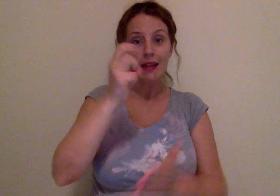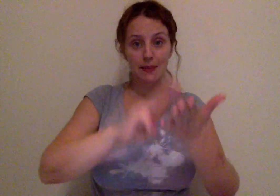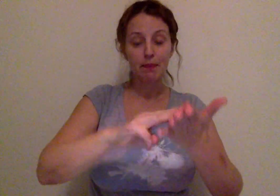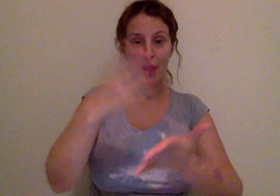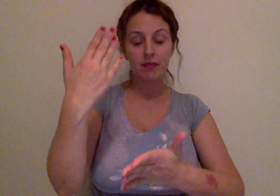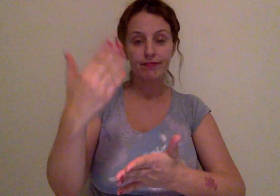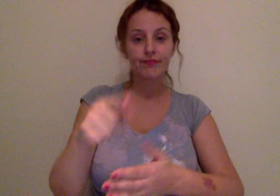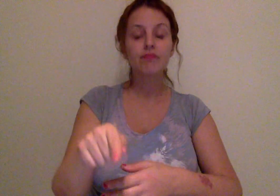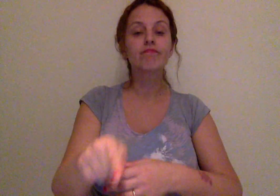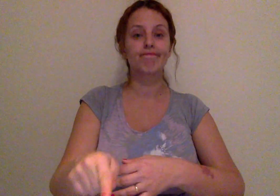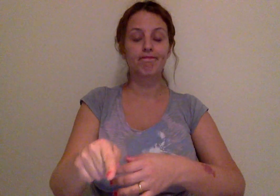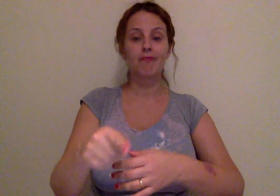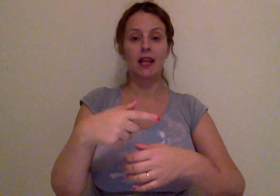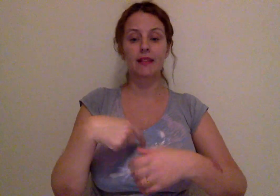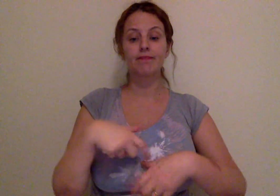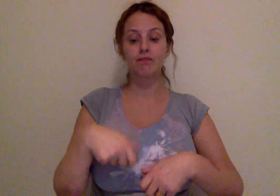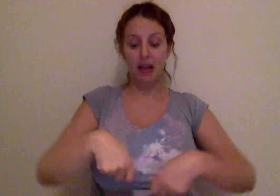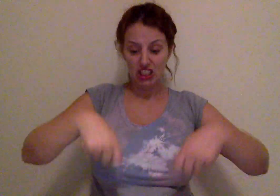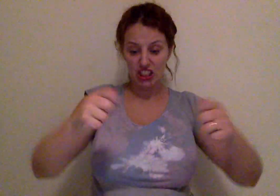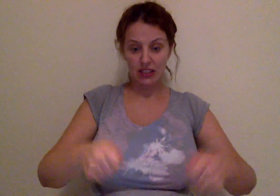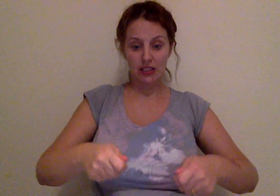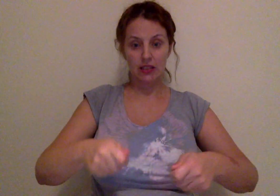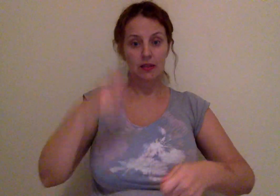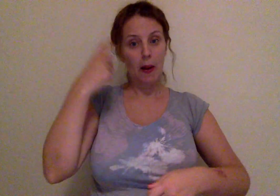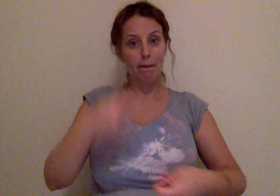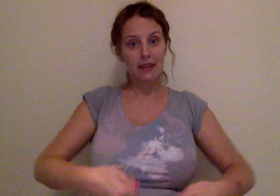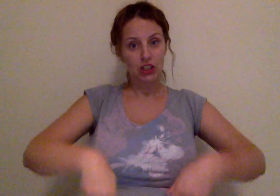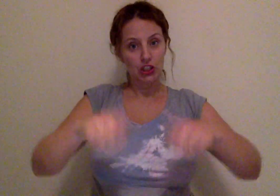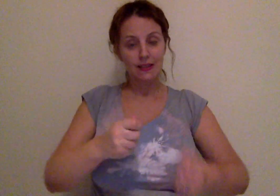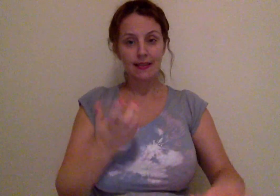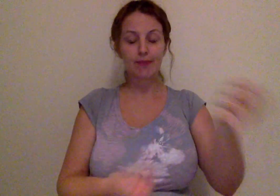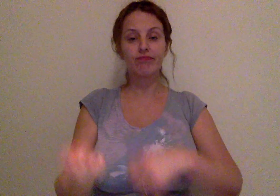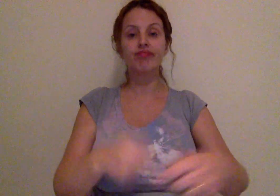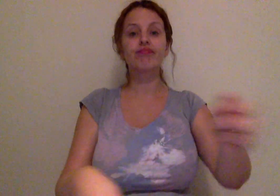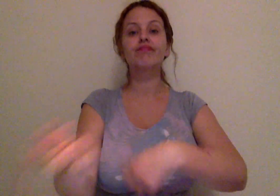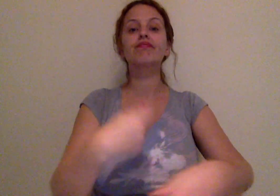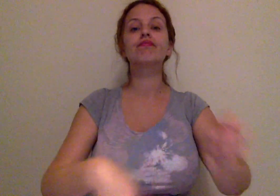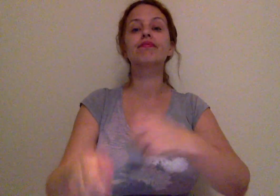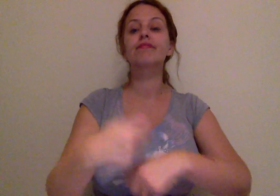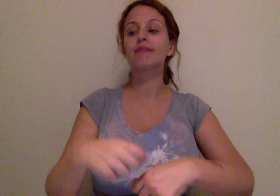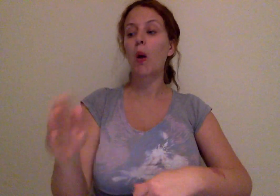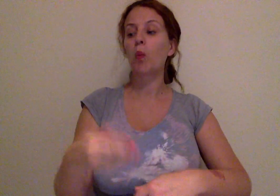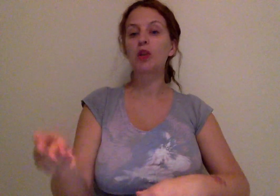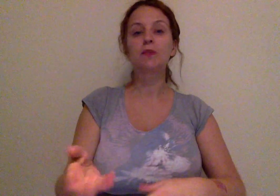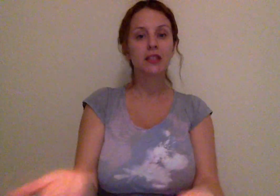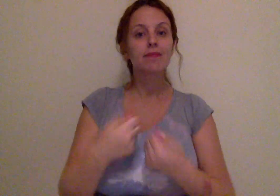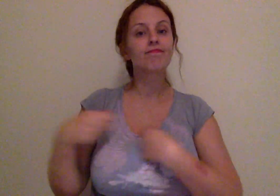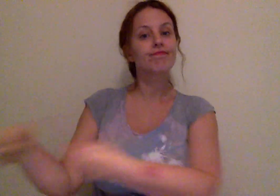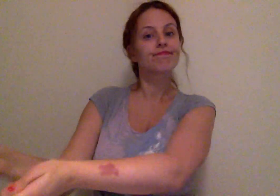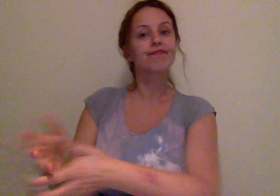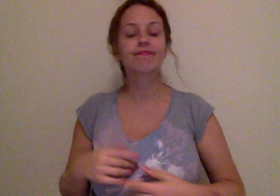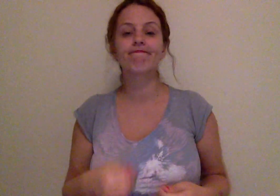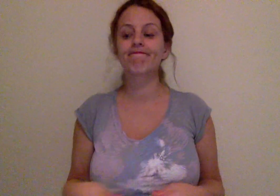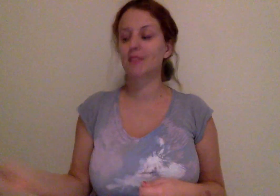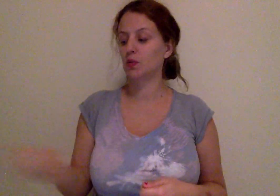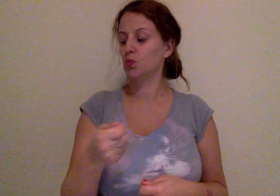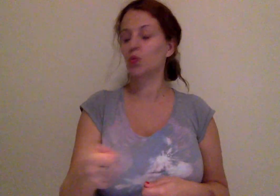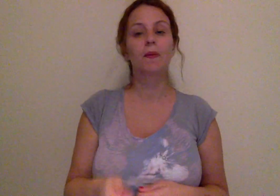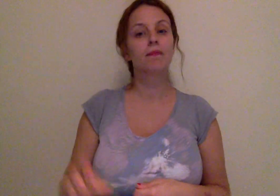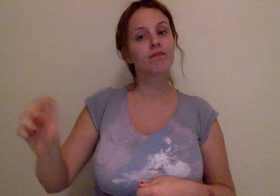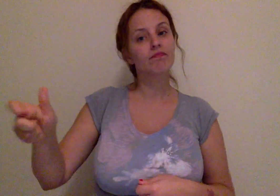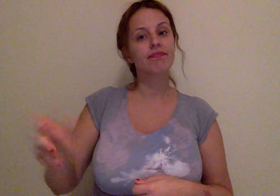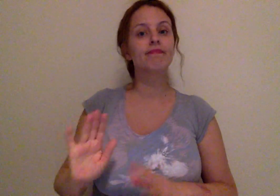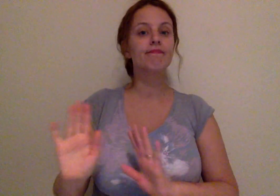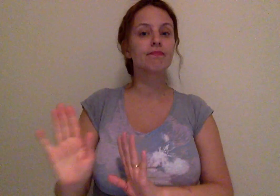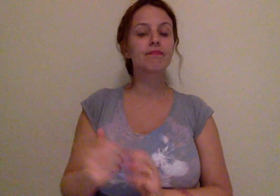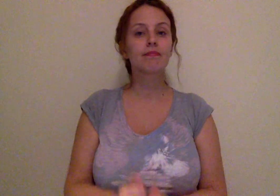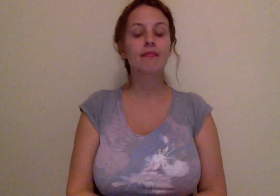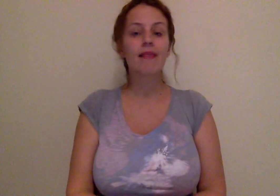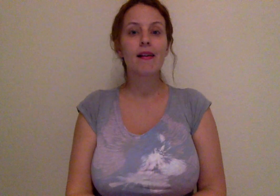Last month bed sheets changing washing machine in, door close, turn on, idiot